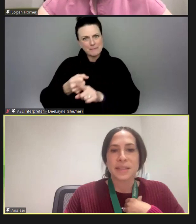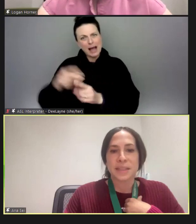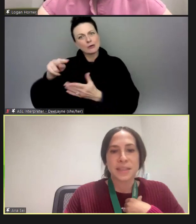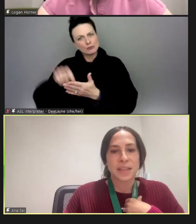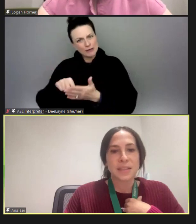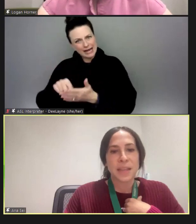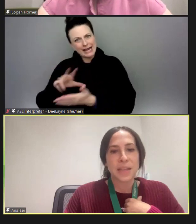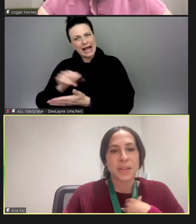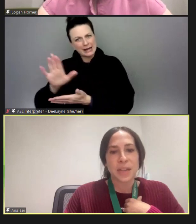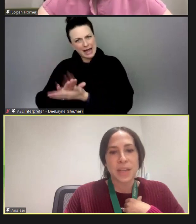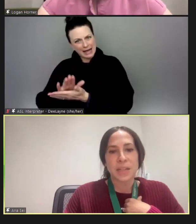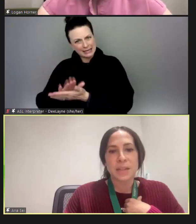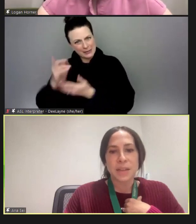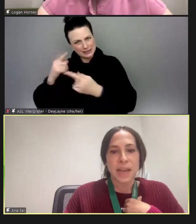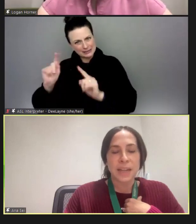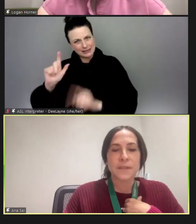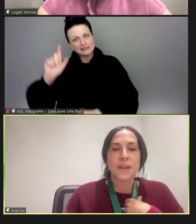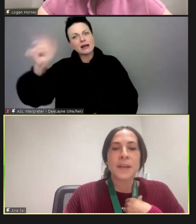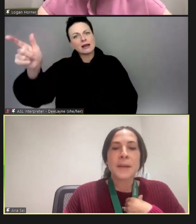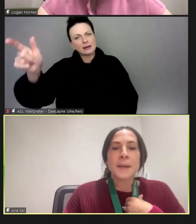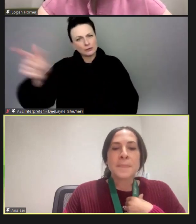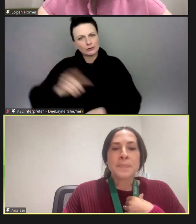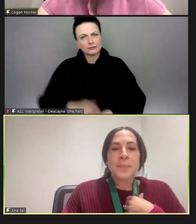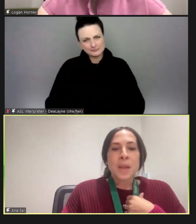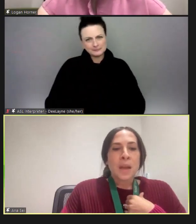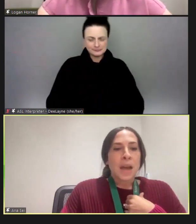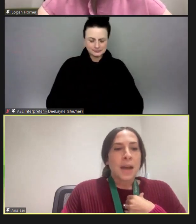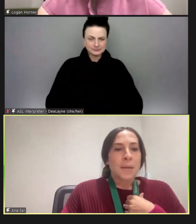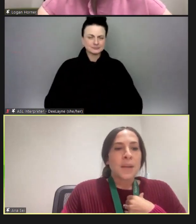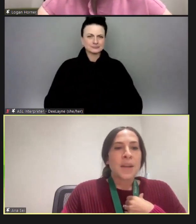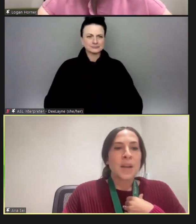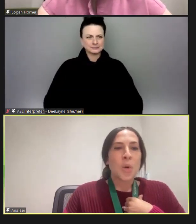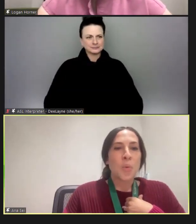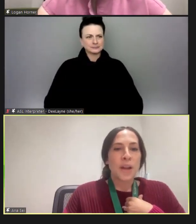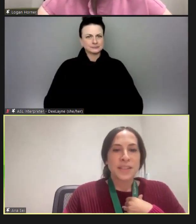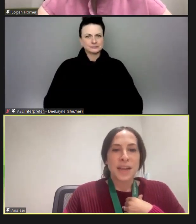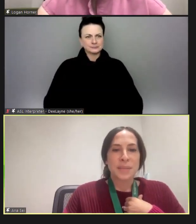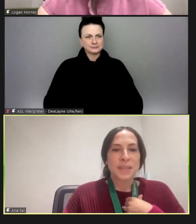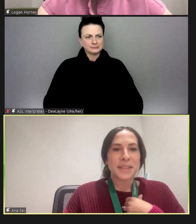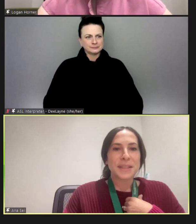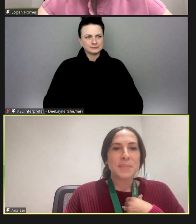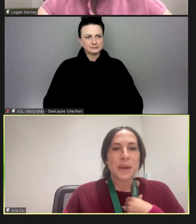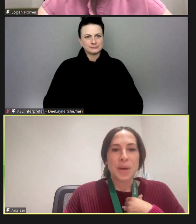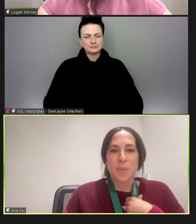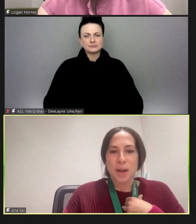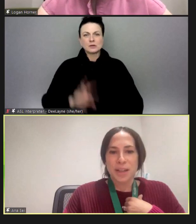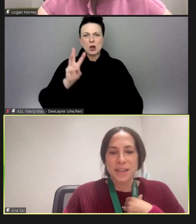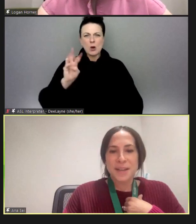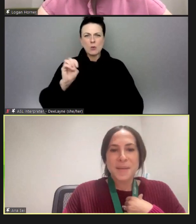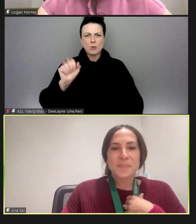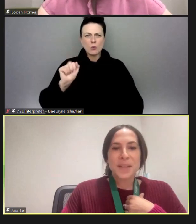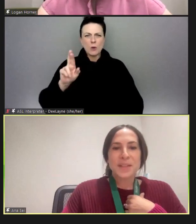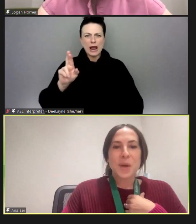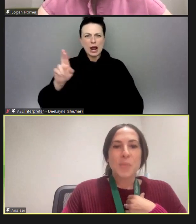success later in